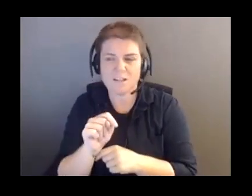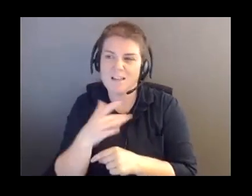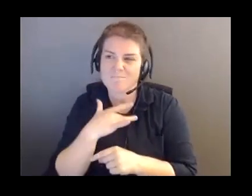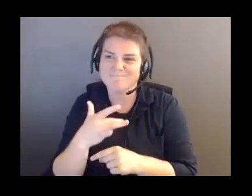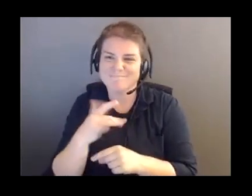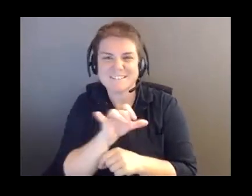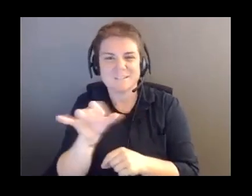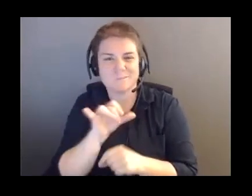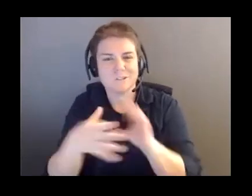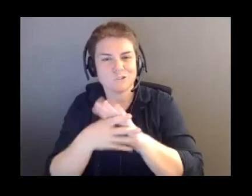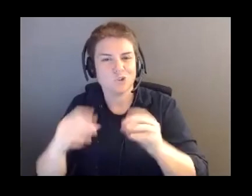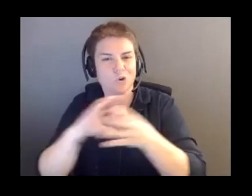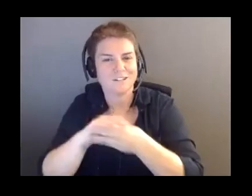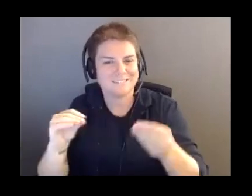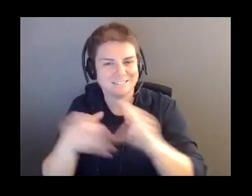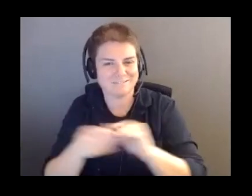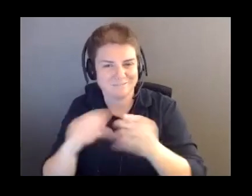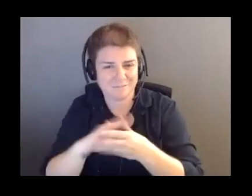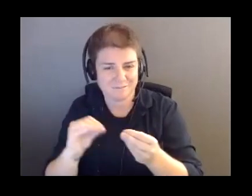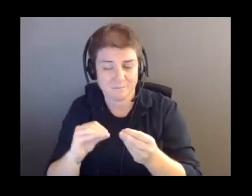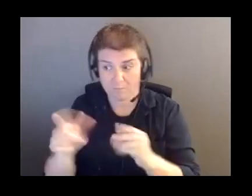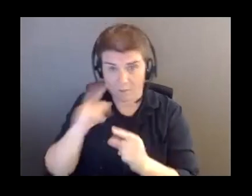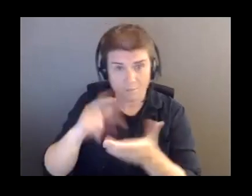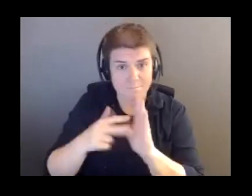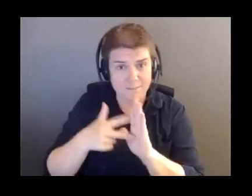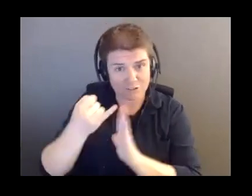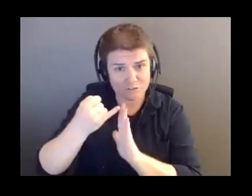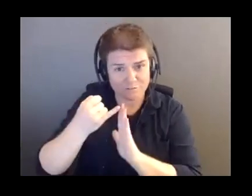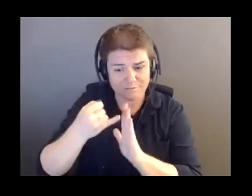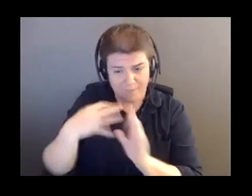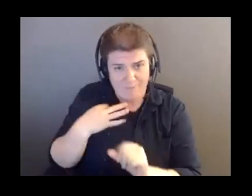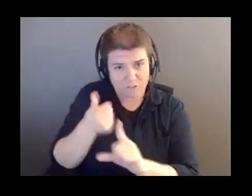again does not mean that the application should be an artistic expression in and of themselves,